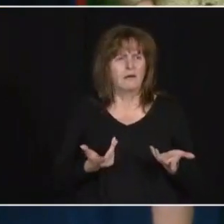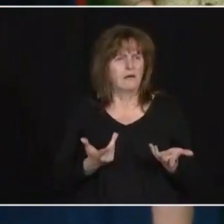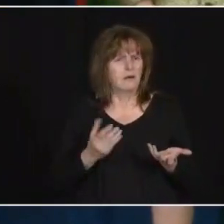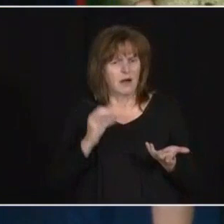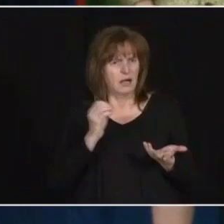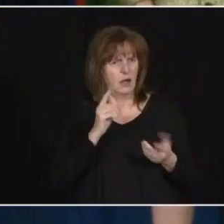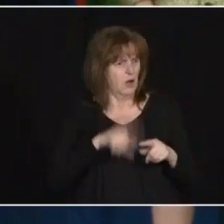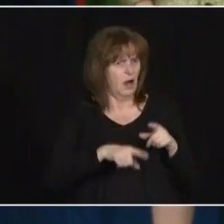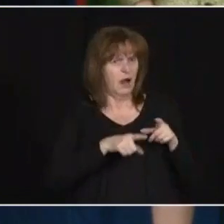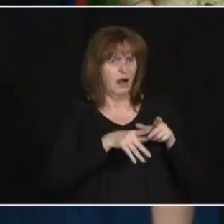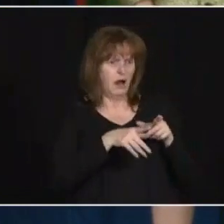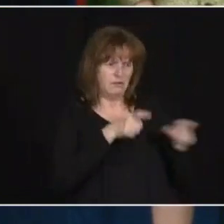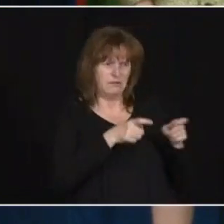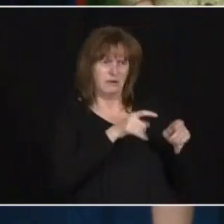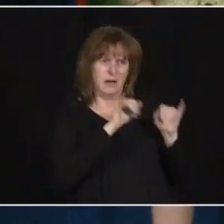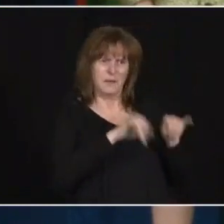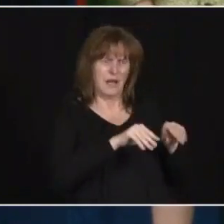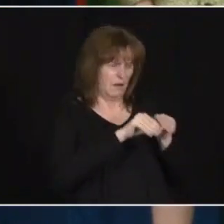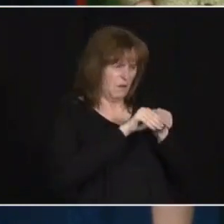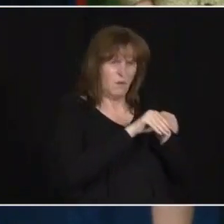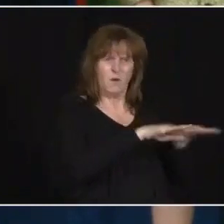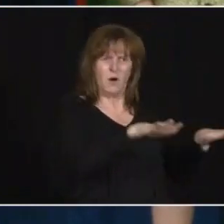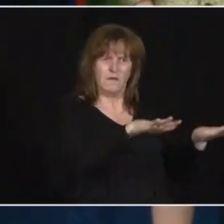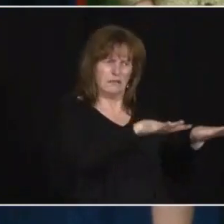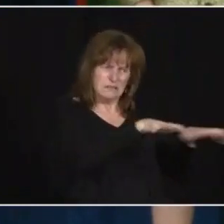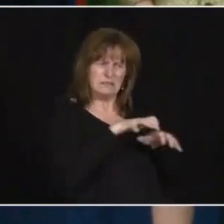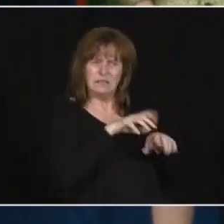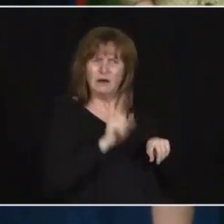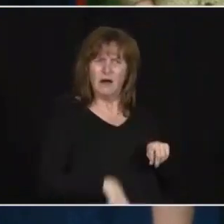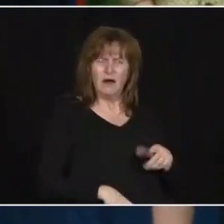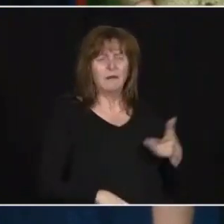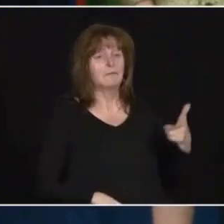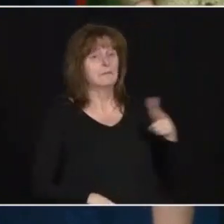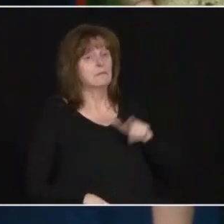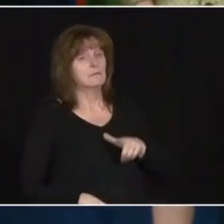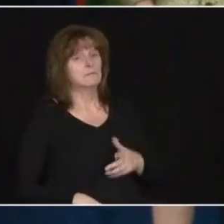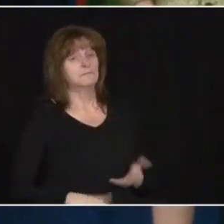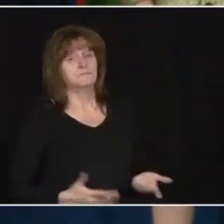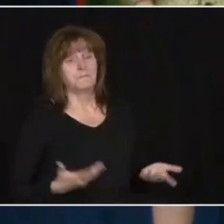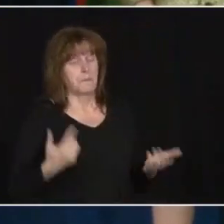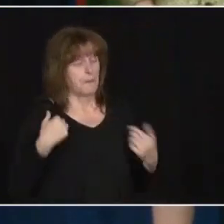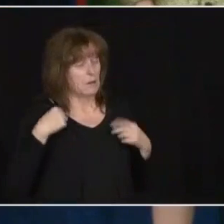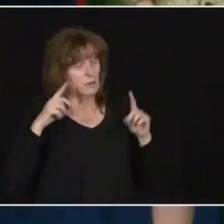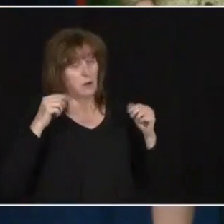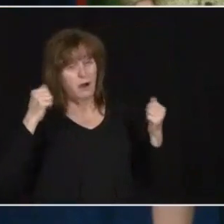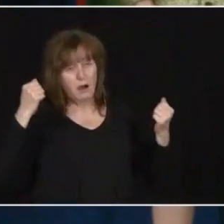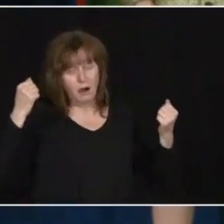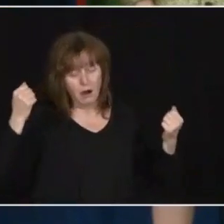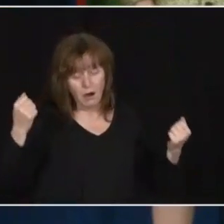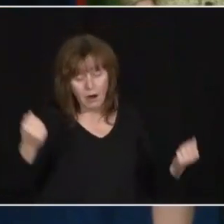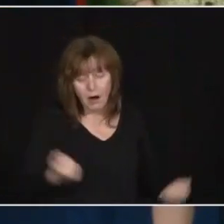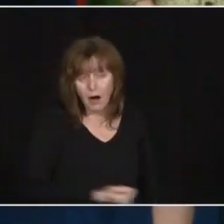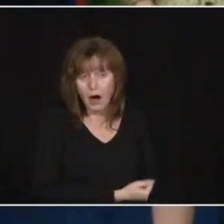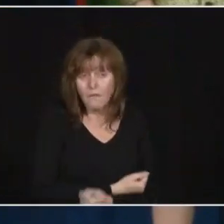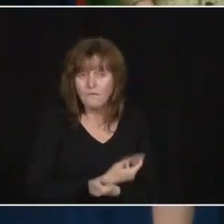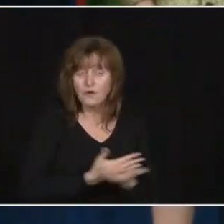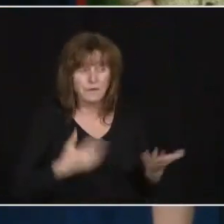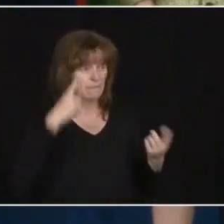contain the spread of COVID-19 in these homes yet? We're throwing every single